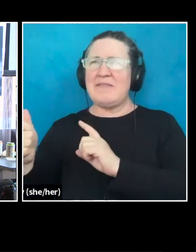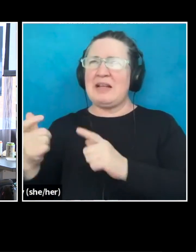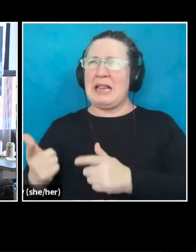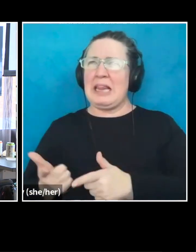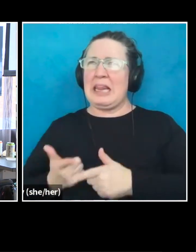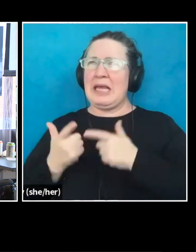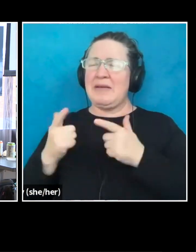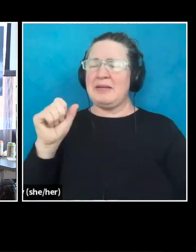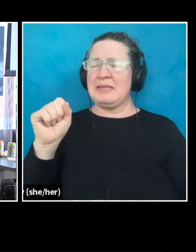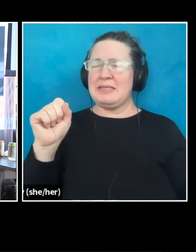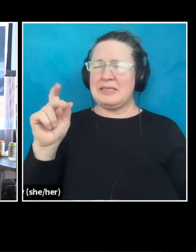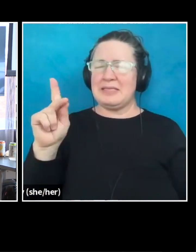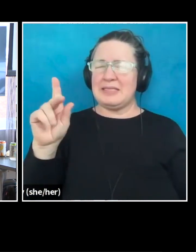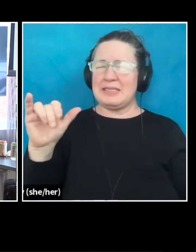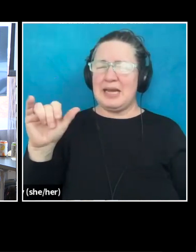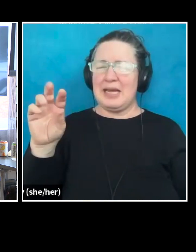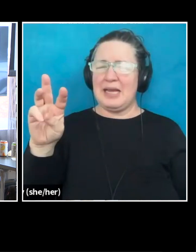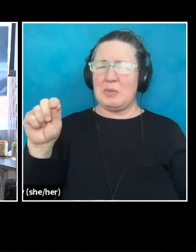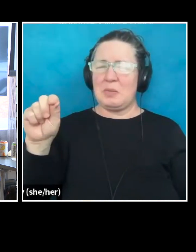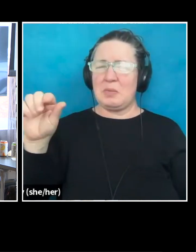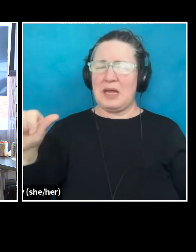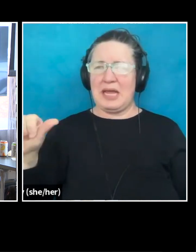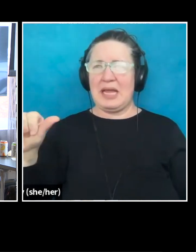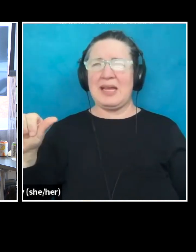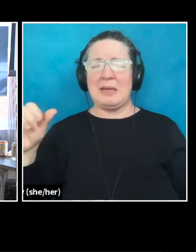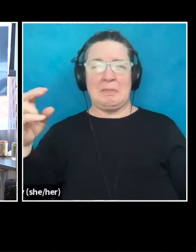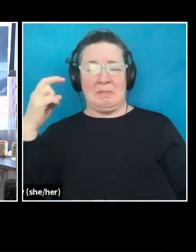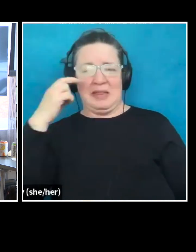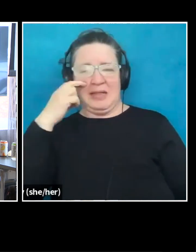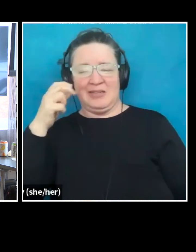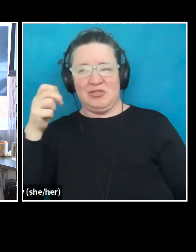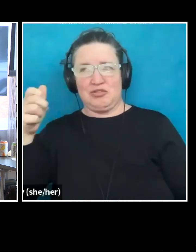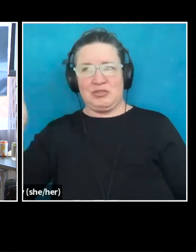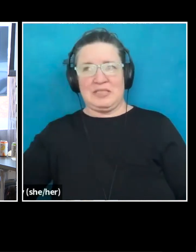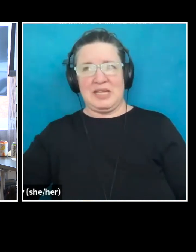of sidewalk. She's blind, and was describing to me her frustrations with getting around.